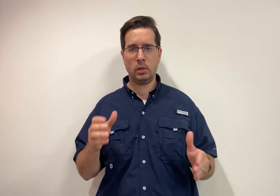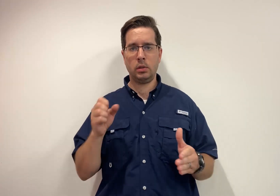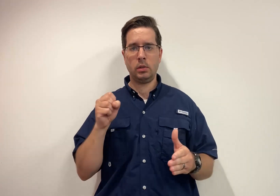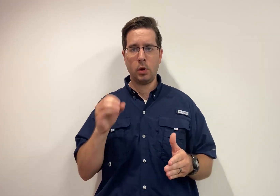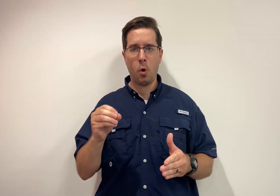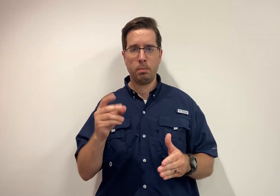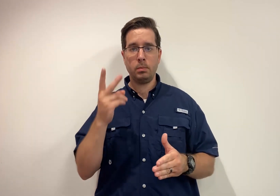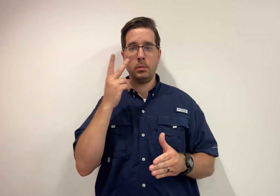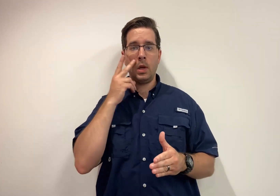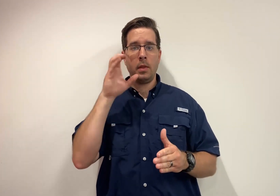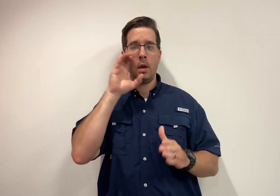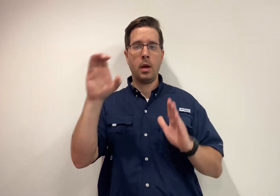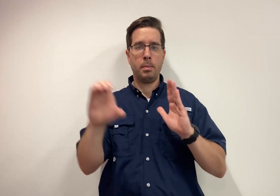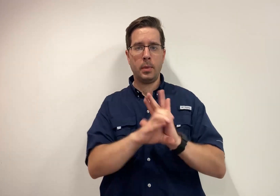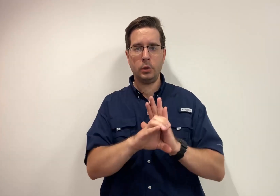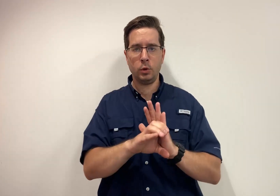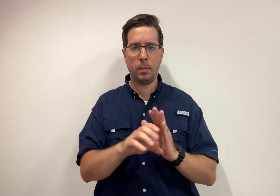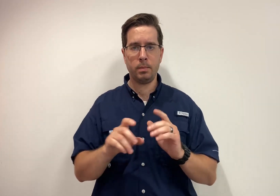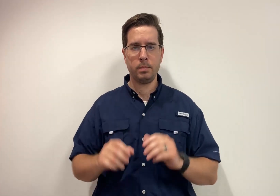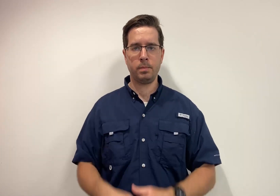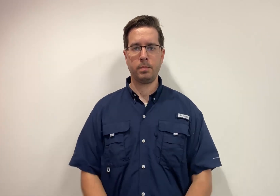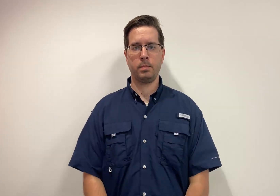See the pictures.